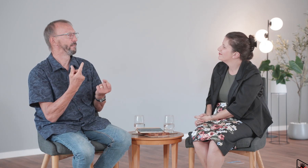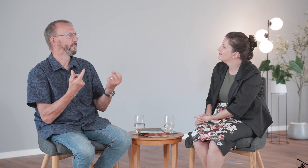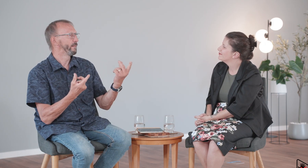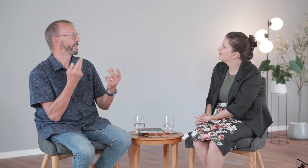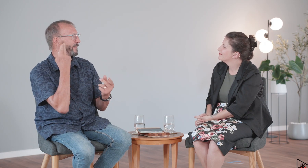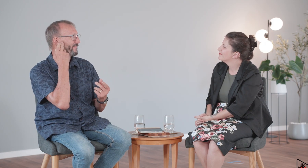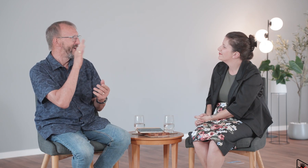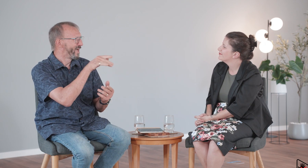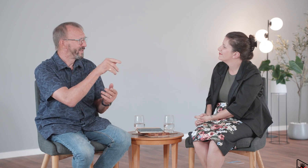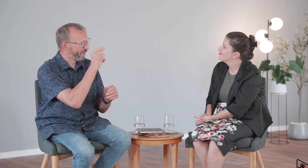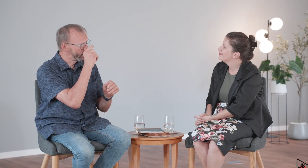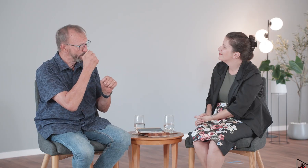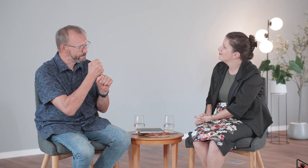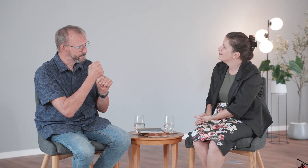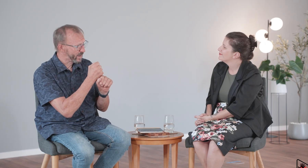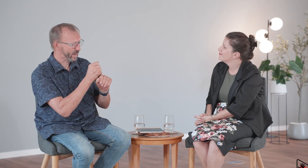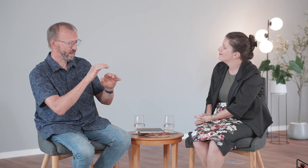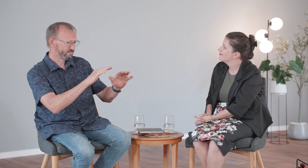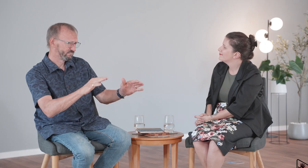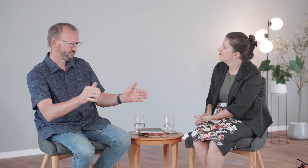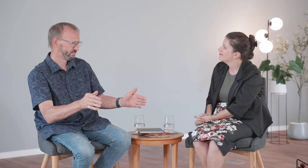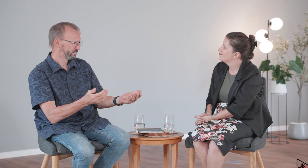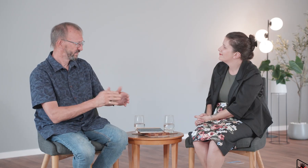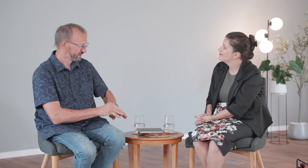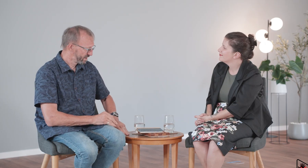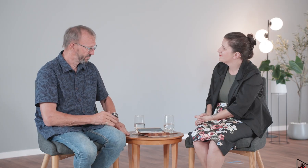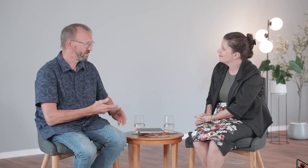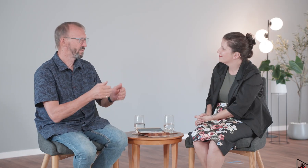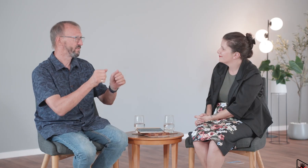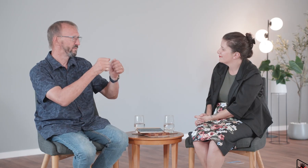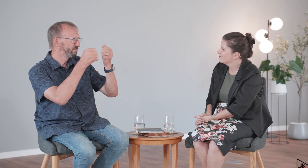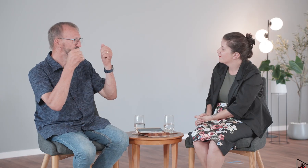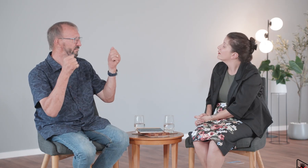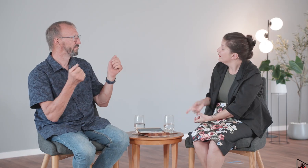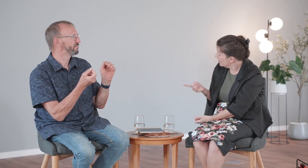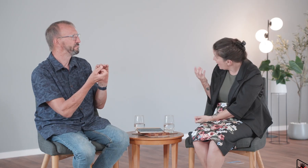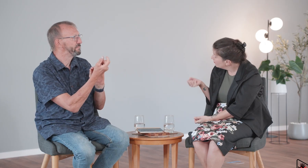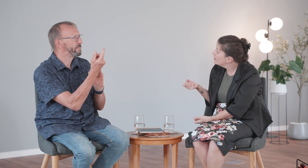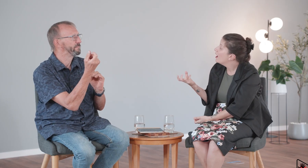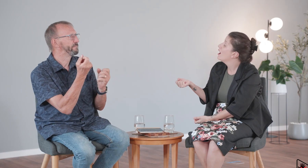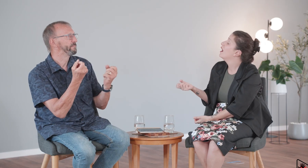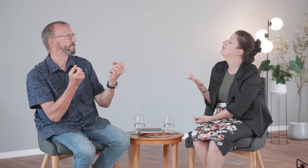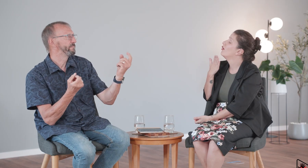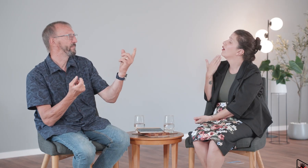I've had different people asking me to make them different items of furniture,